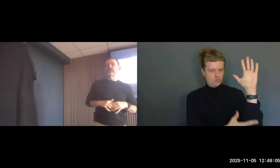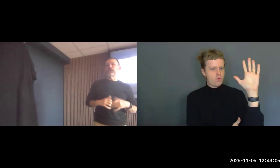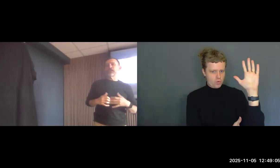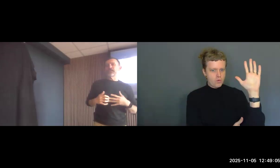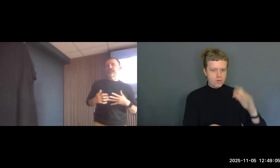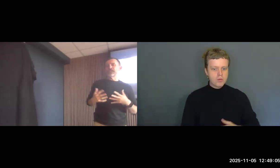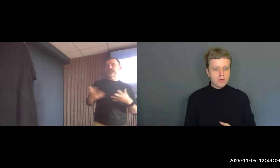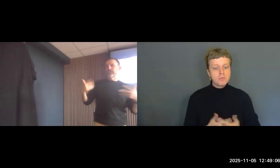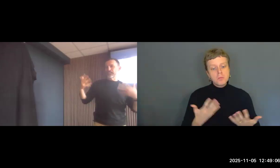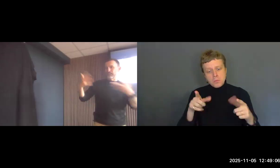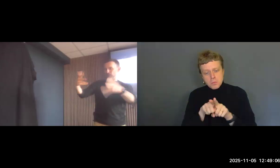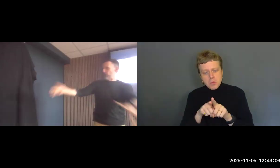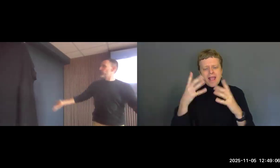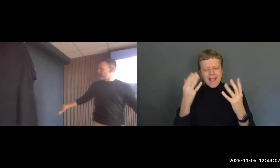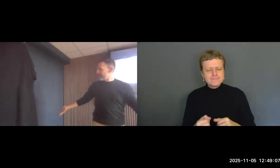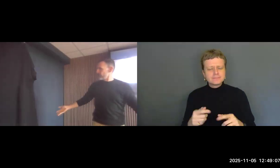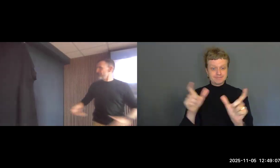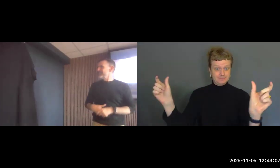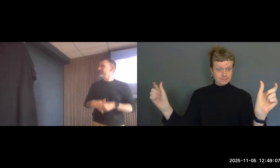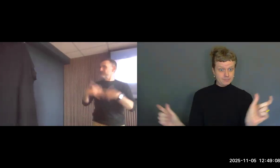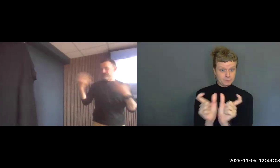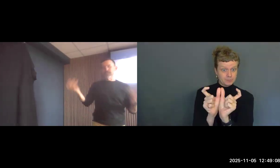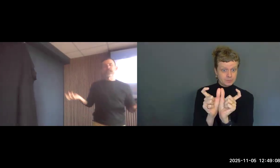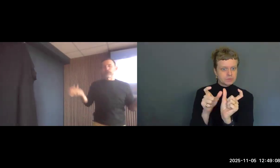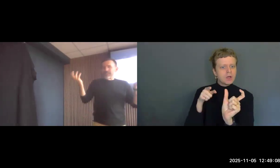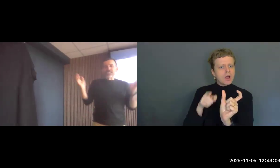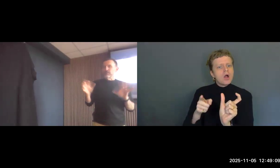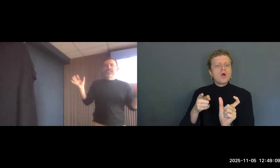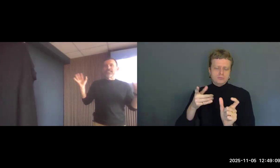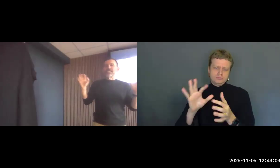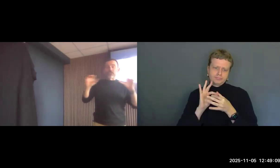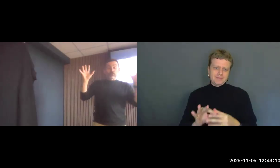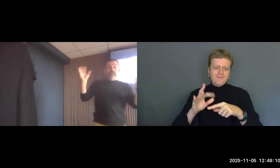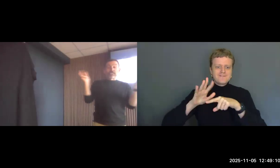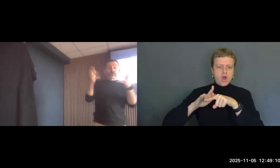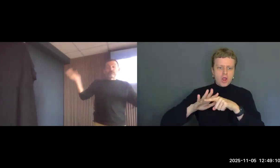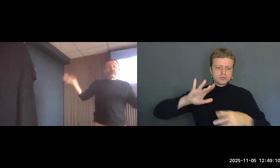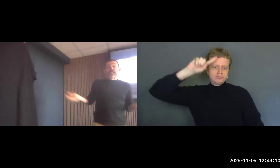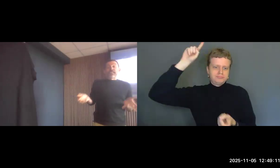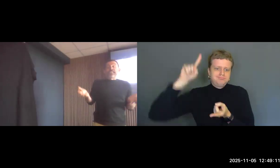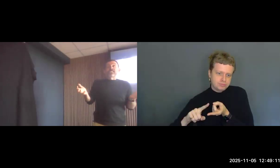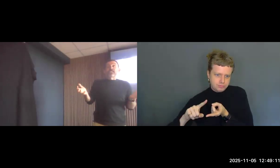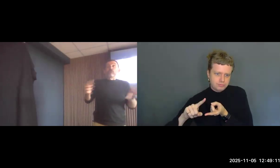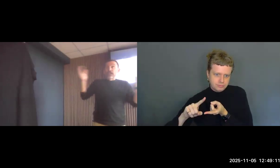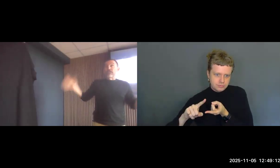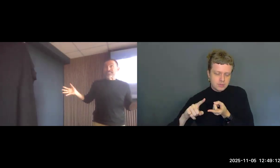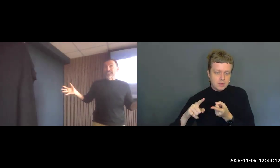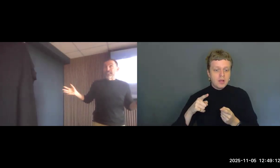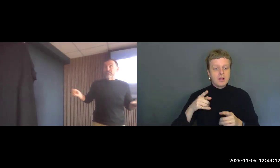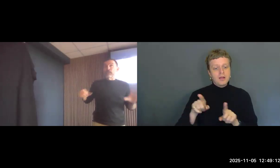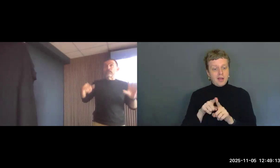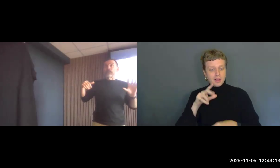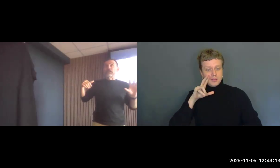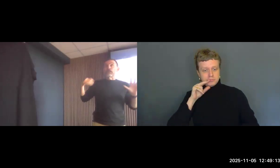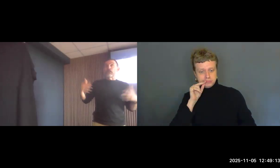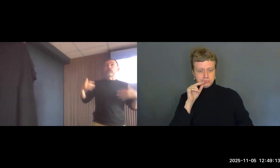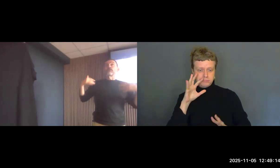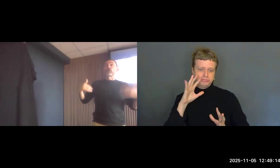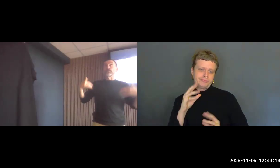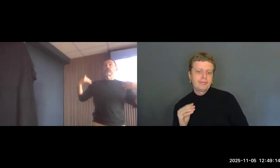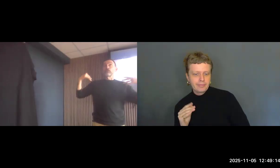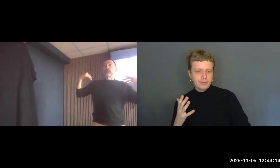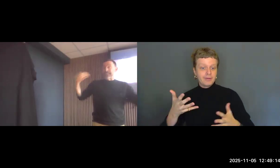phonological reduction. But it's really it'sa really fascinating area, but the problem, of course, is